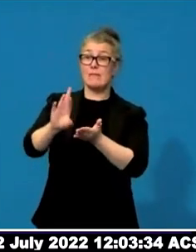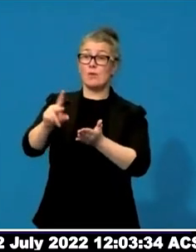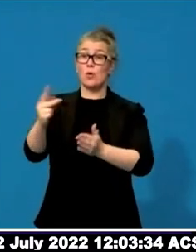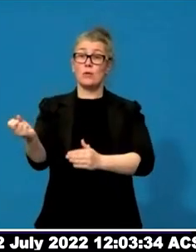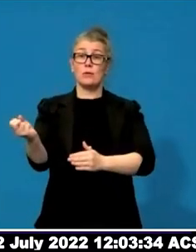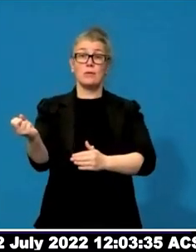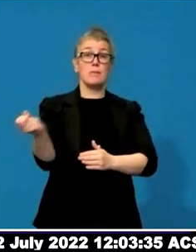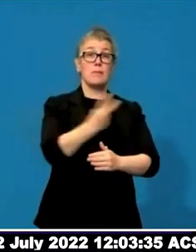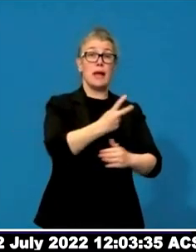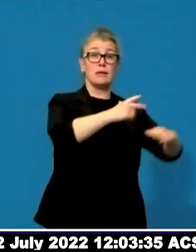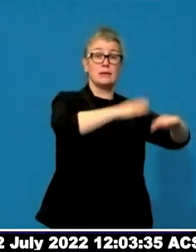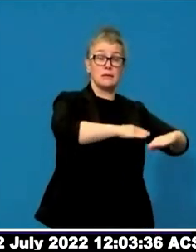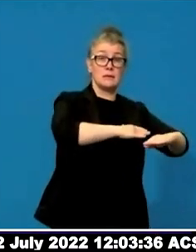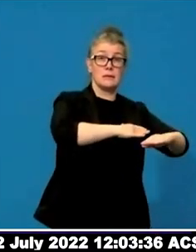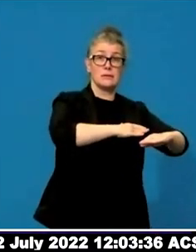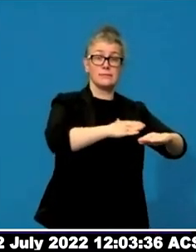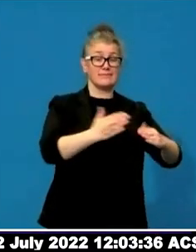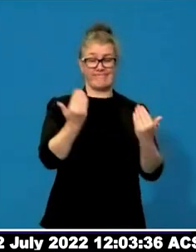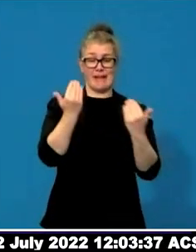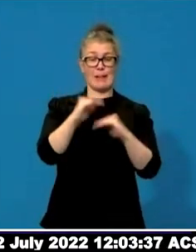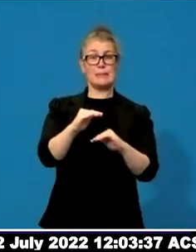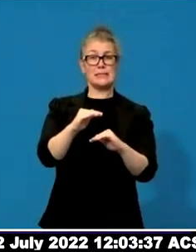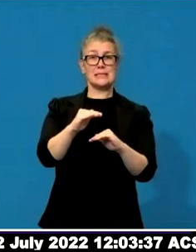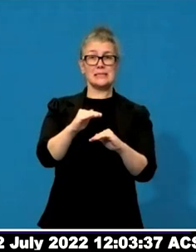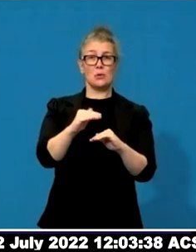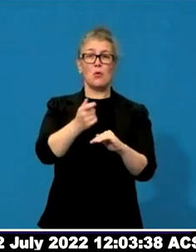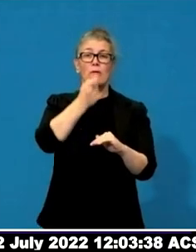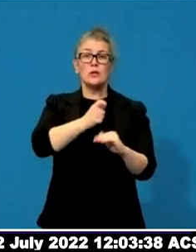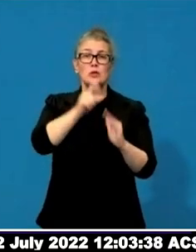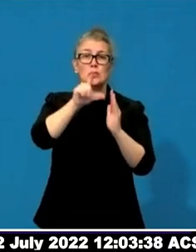Explain to the Commissioners your experience of endeavouring